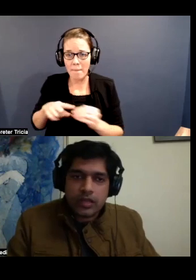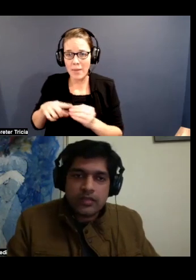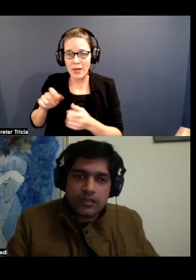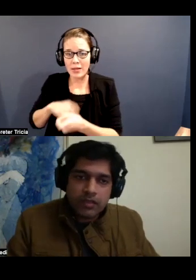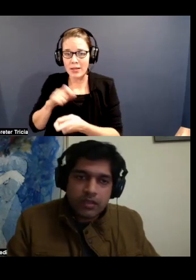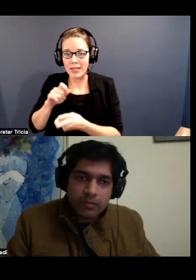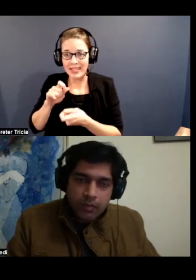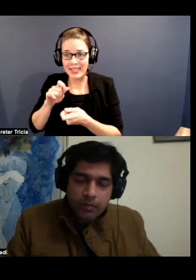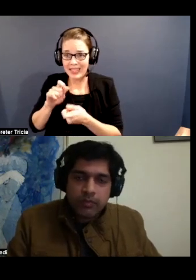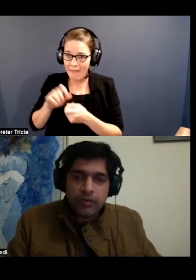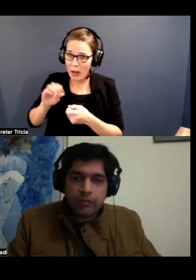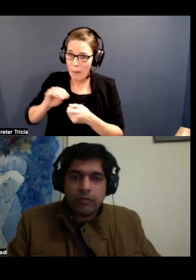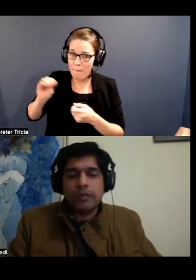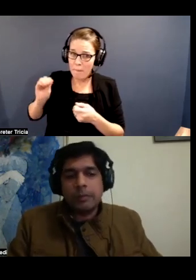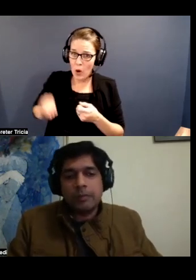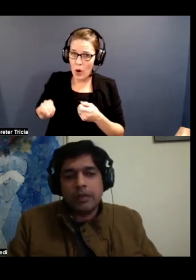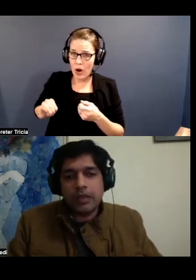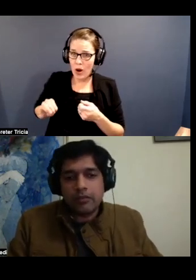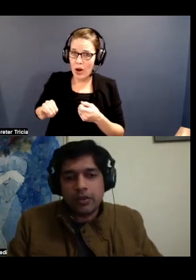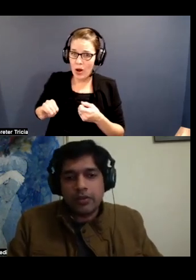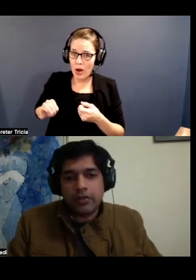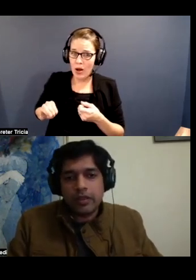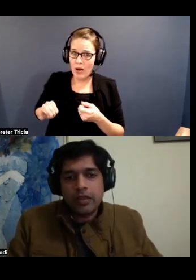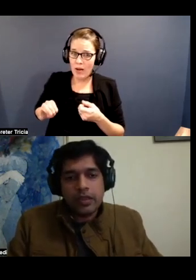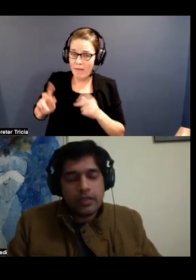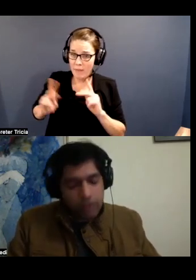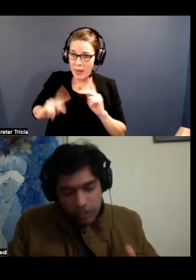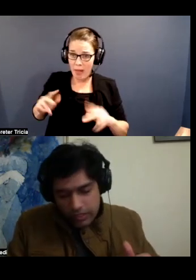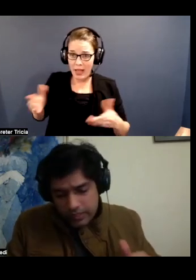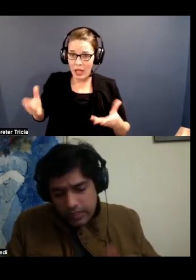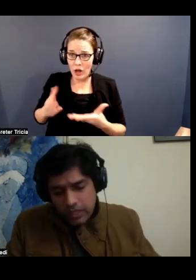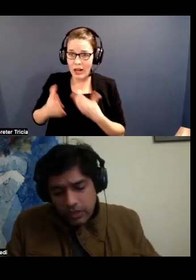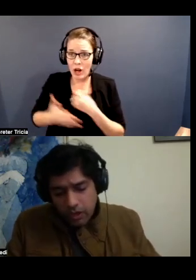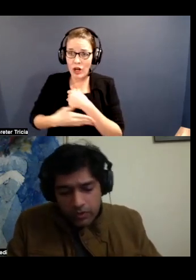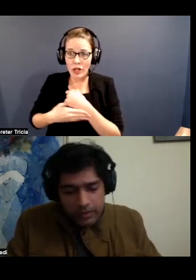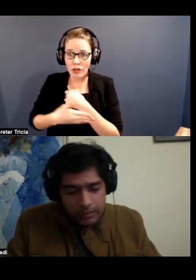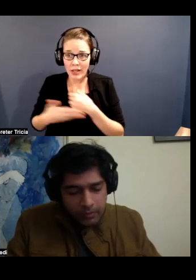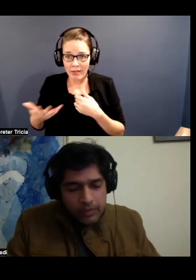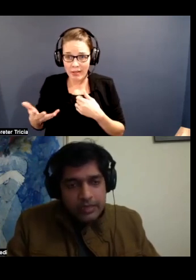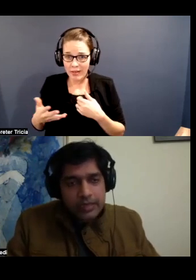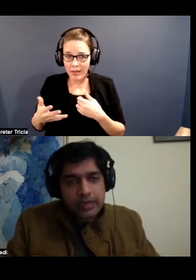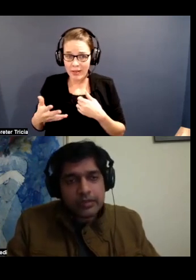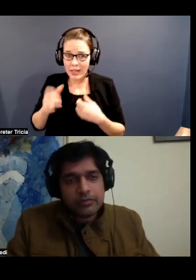significant group of people in our country, which is not only important in terms